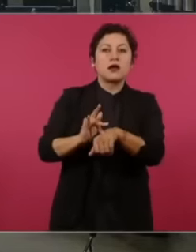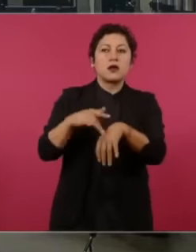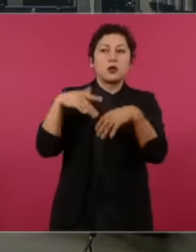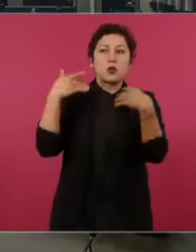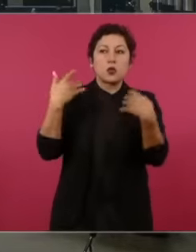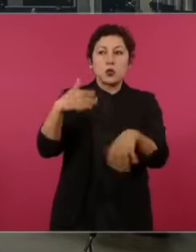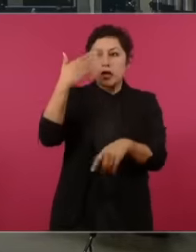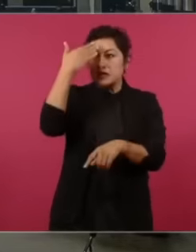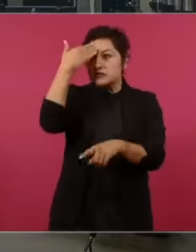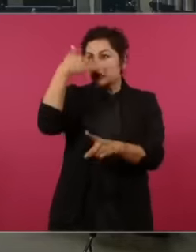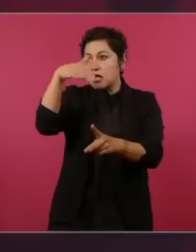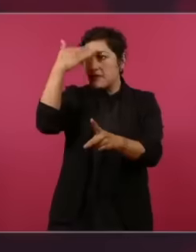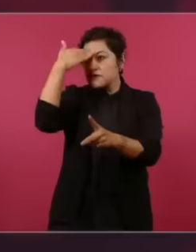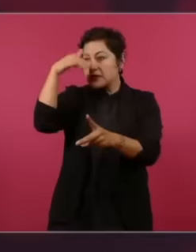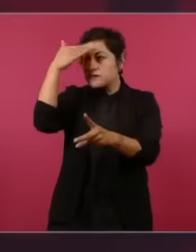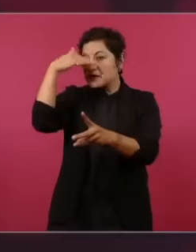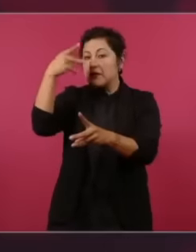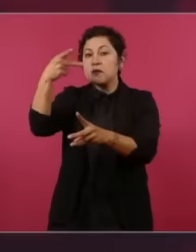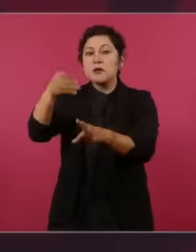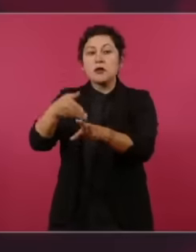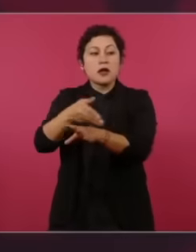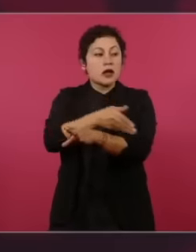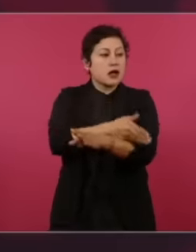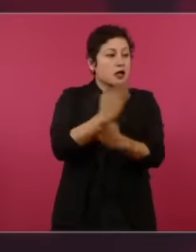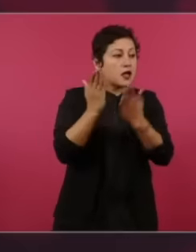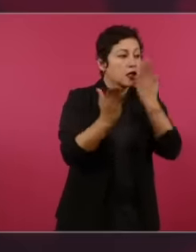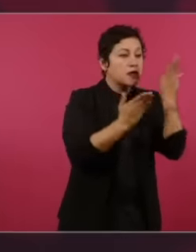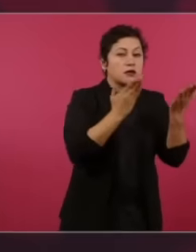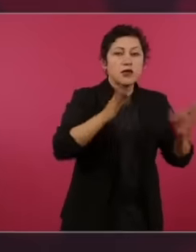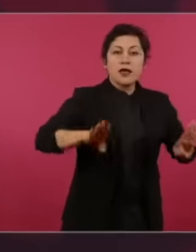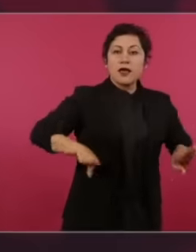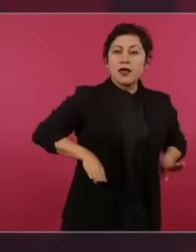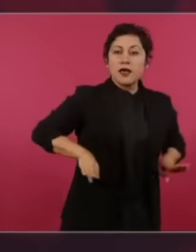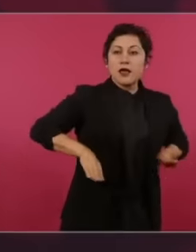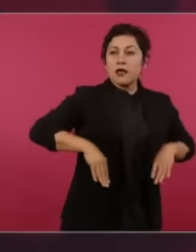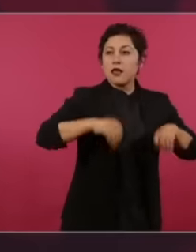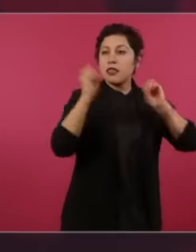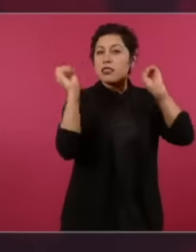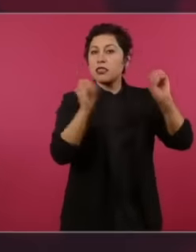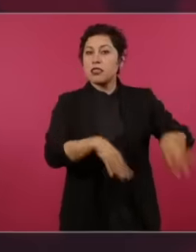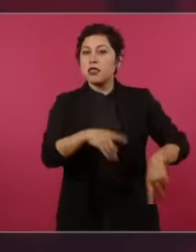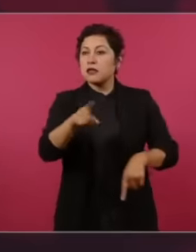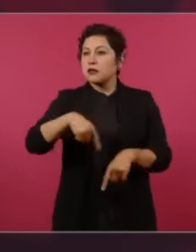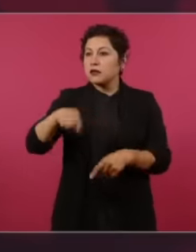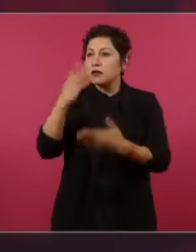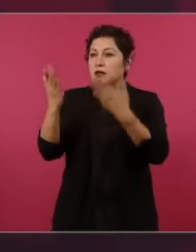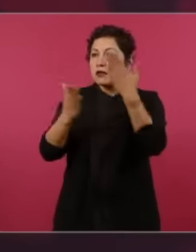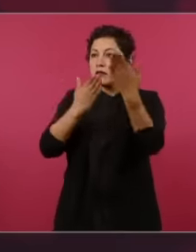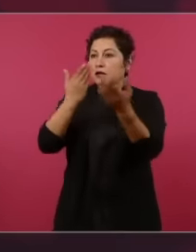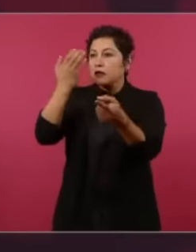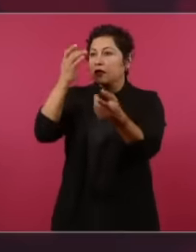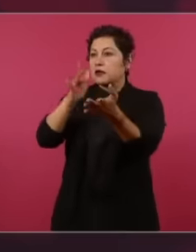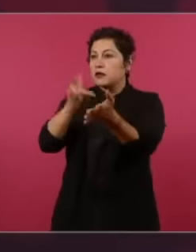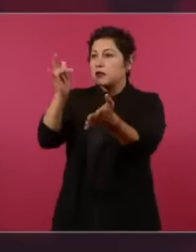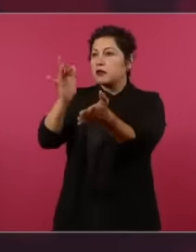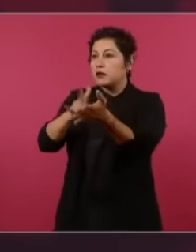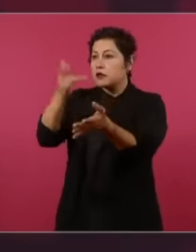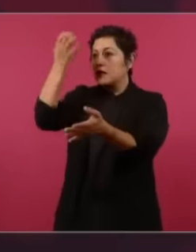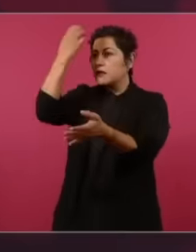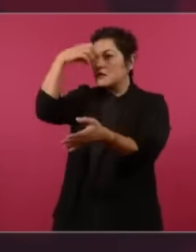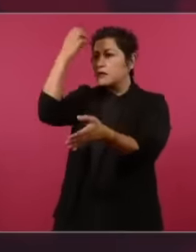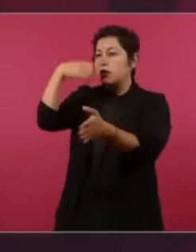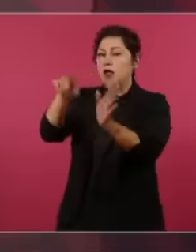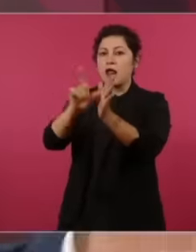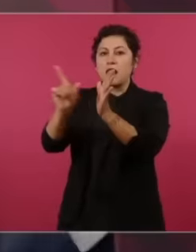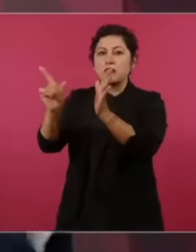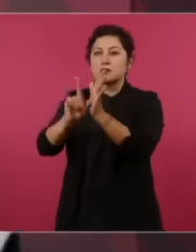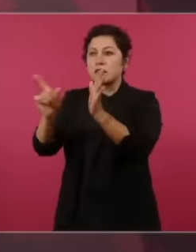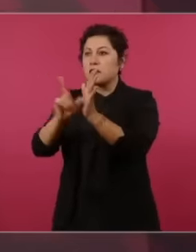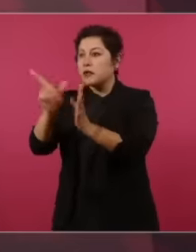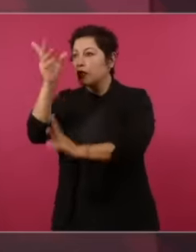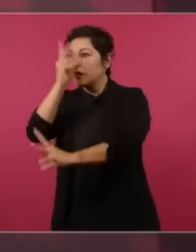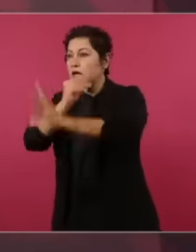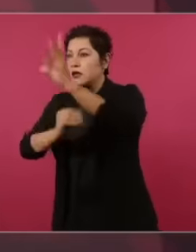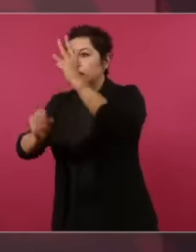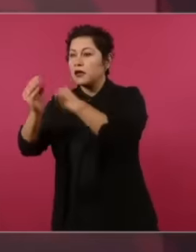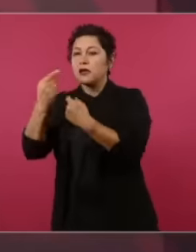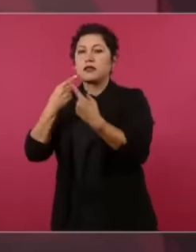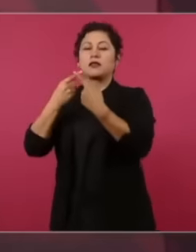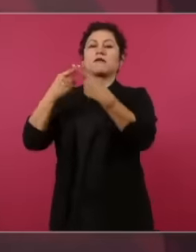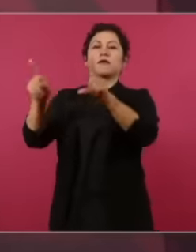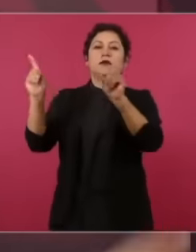lost the mystique and have left the path and have learned other things that are not